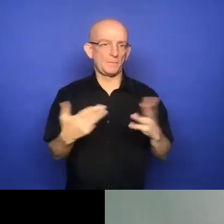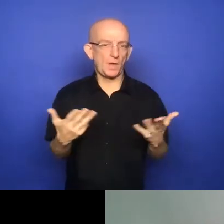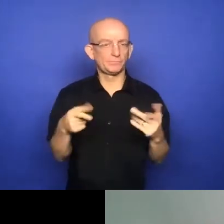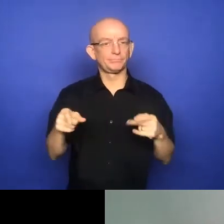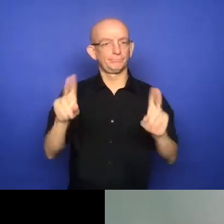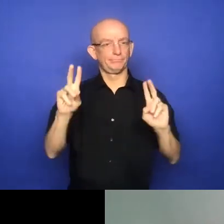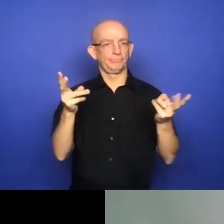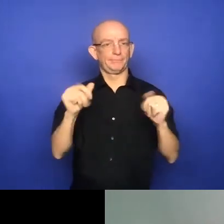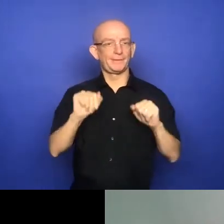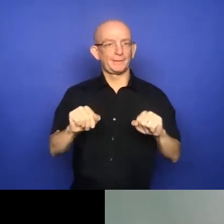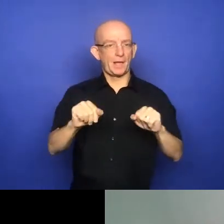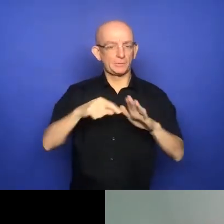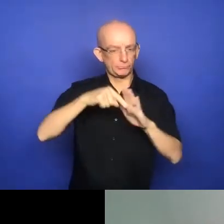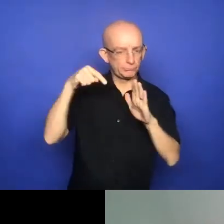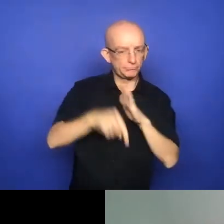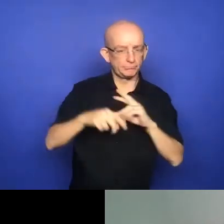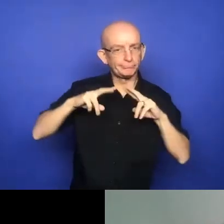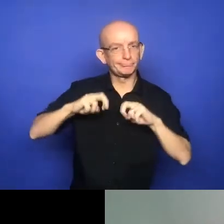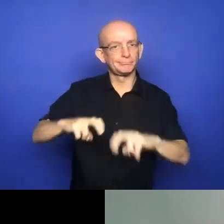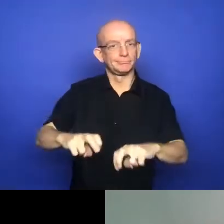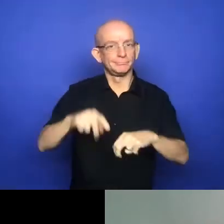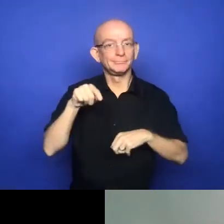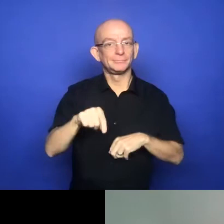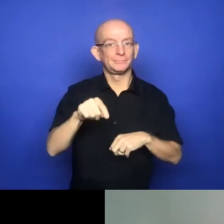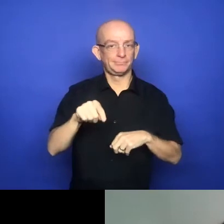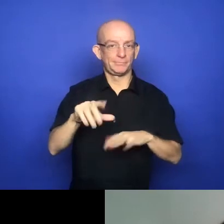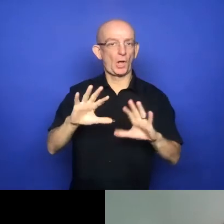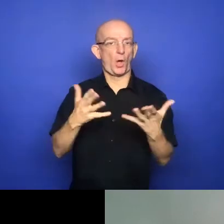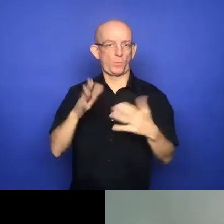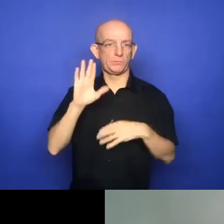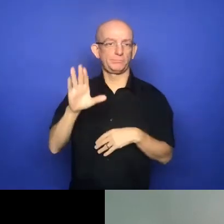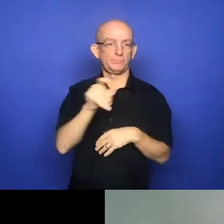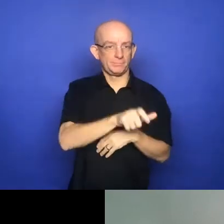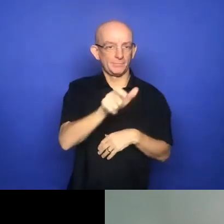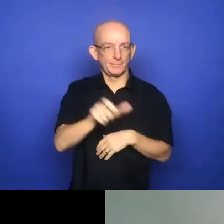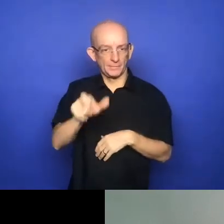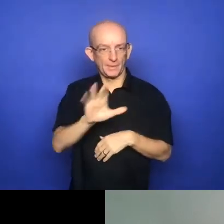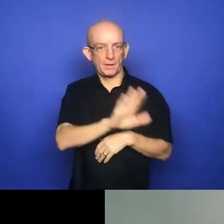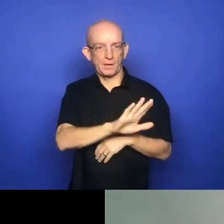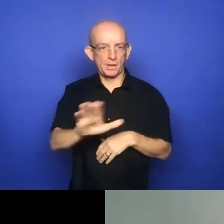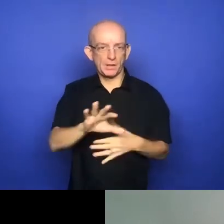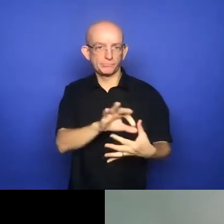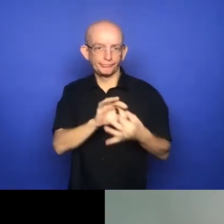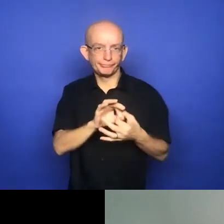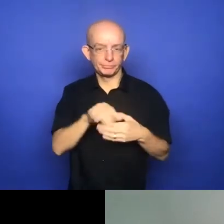excellent example of a quantitative study complemented by citizen-generated data using the Washington Group short set of